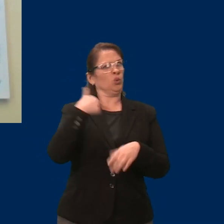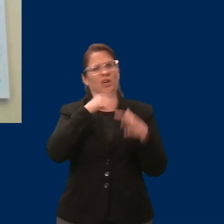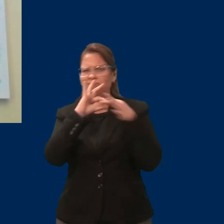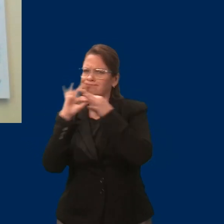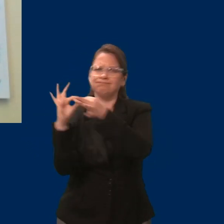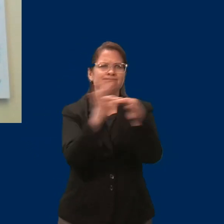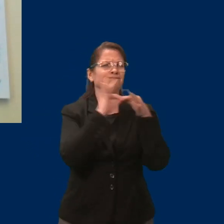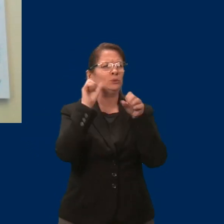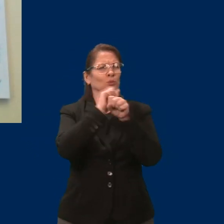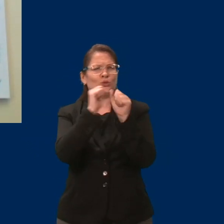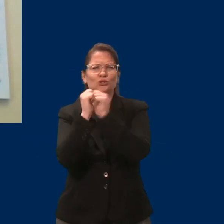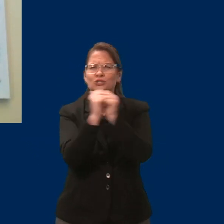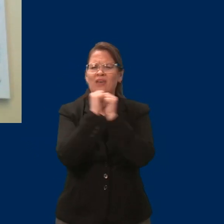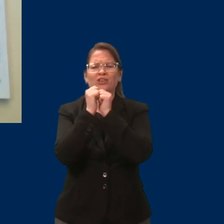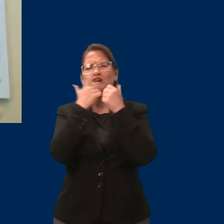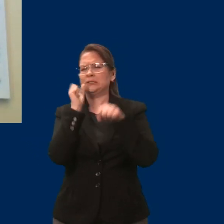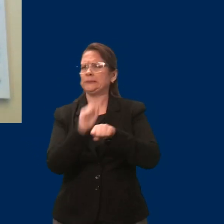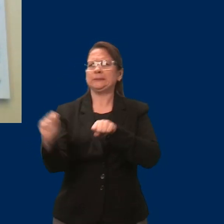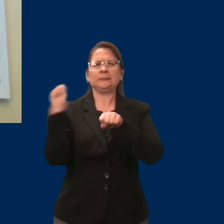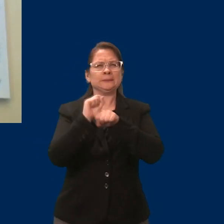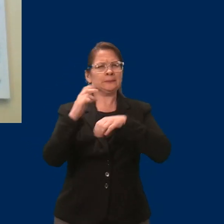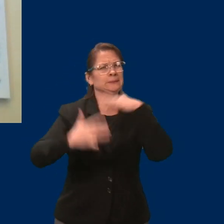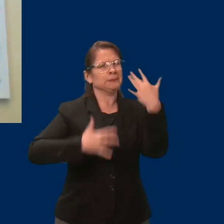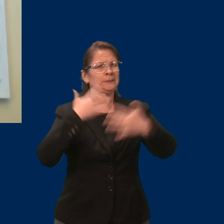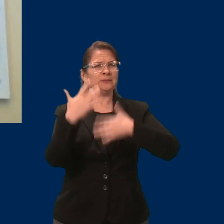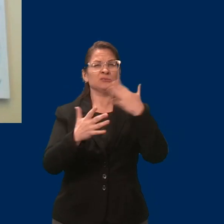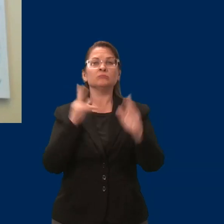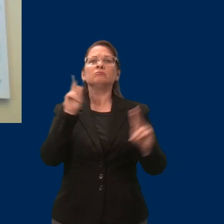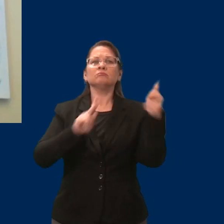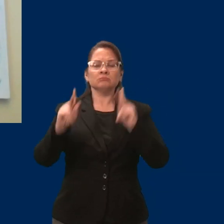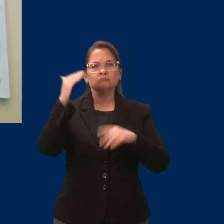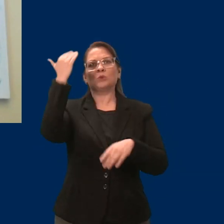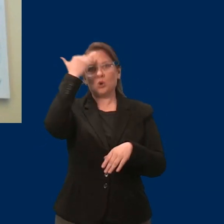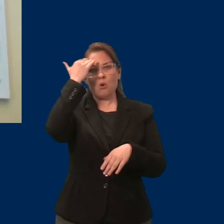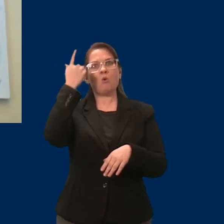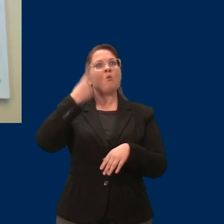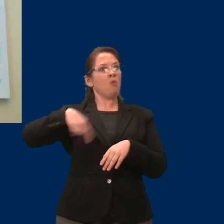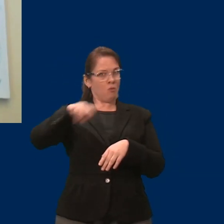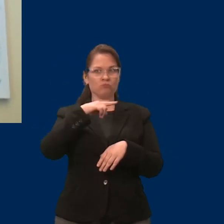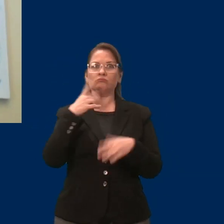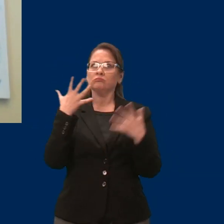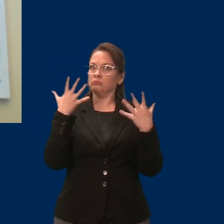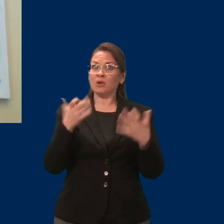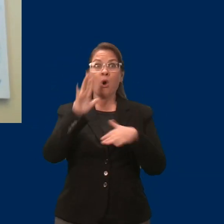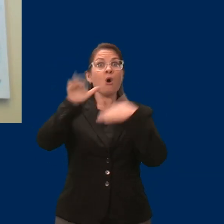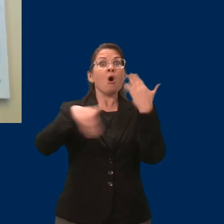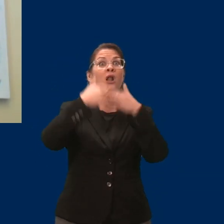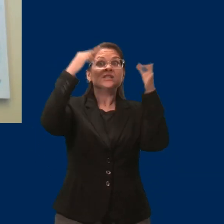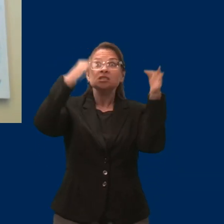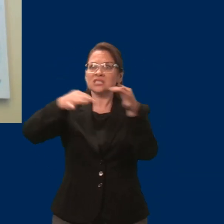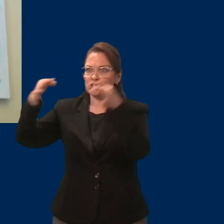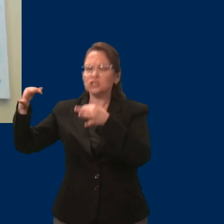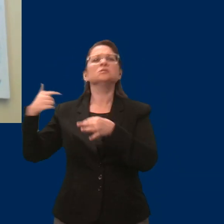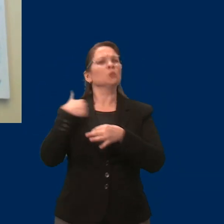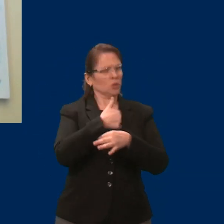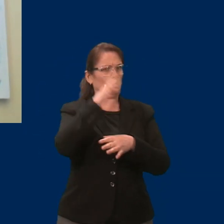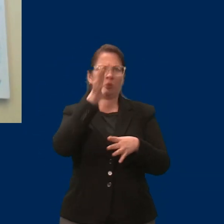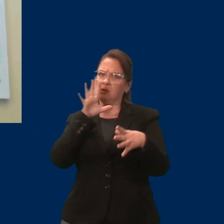People need to know that we are in these places where decisions are being made. So Nikki uses her voice and her own lived